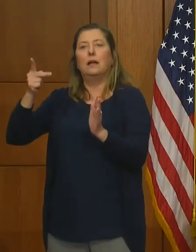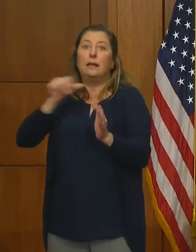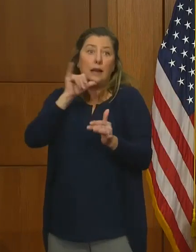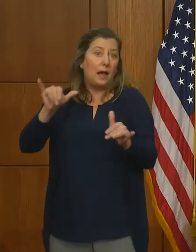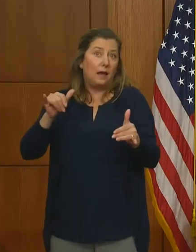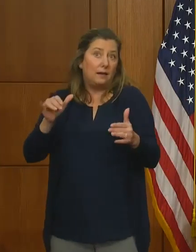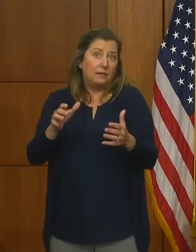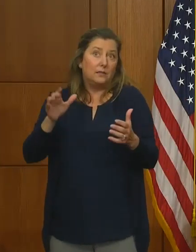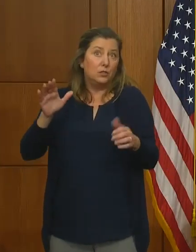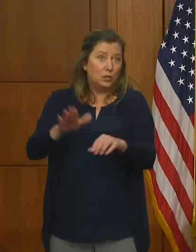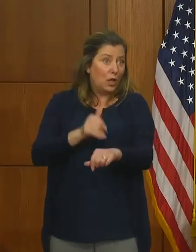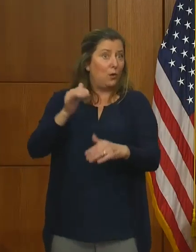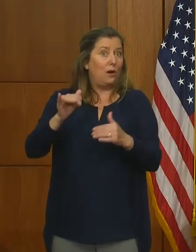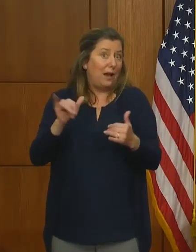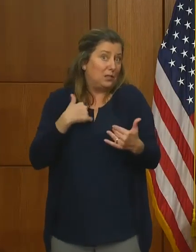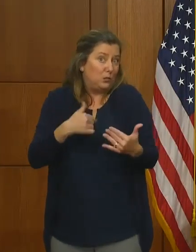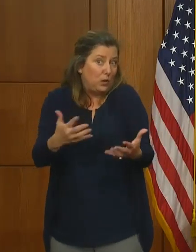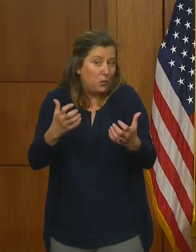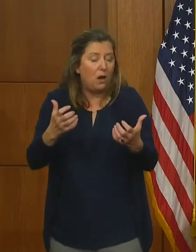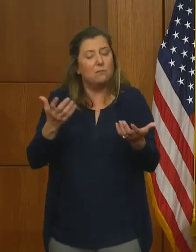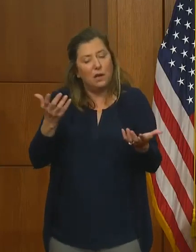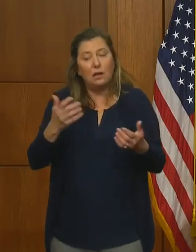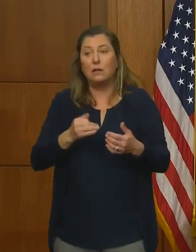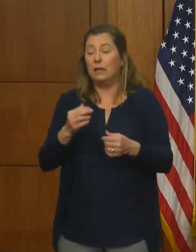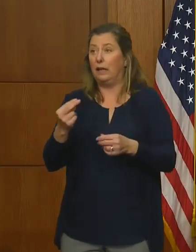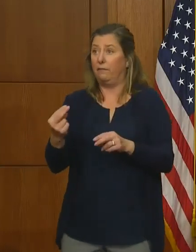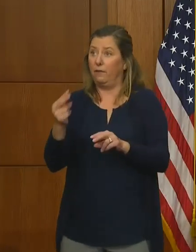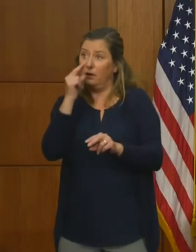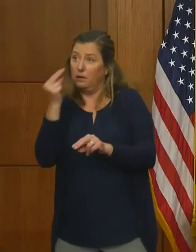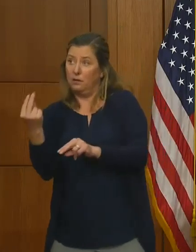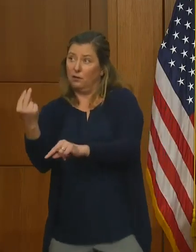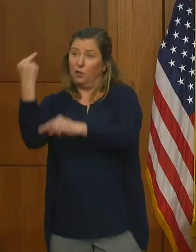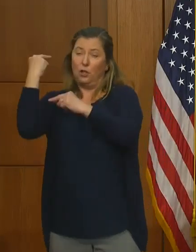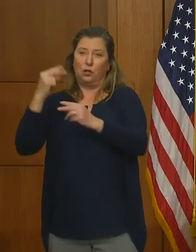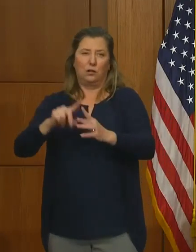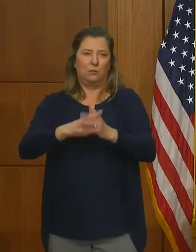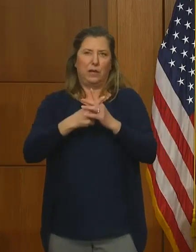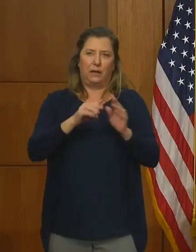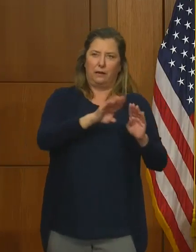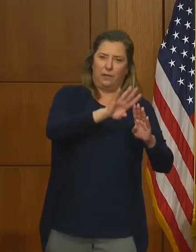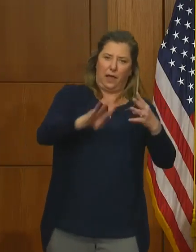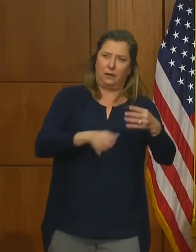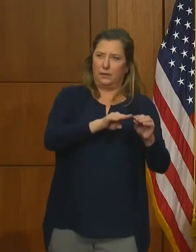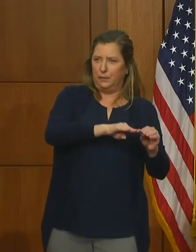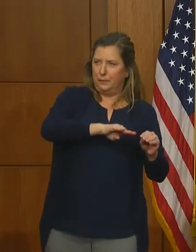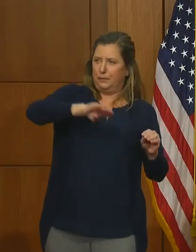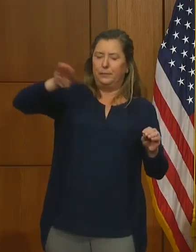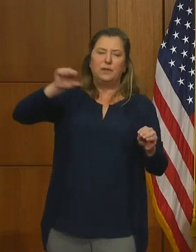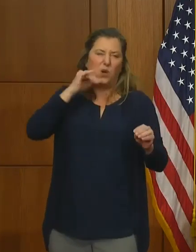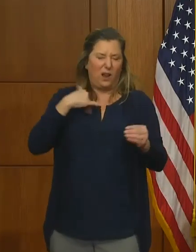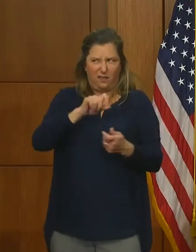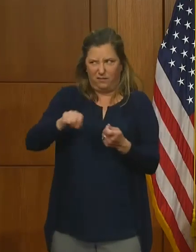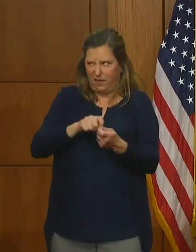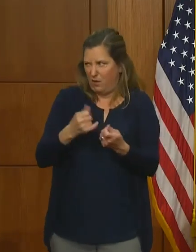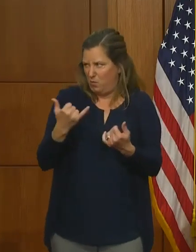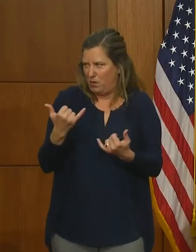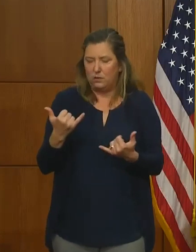THING HI. HELLO IT IS LONGER AS IF YOU GO BACK IN LOOK AT THE